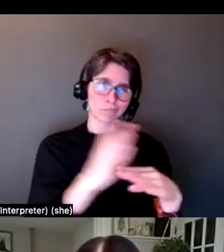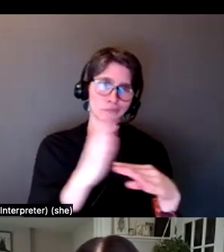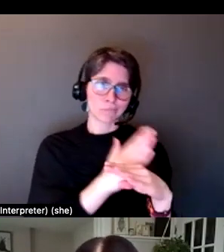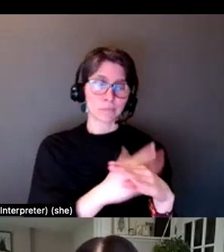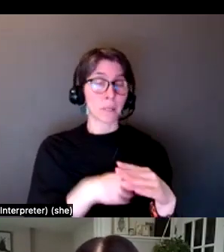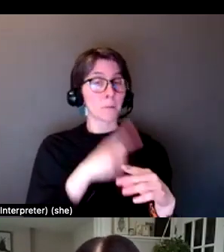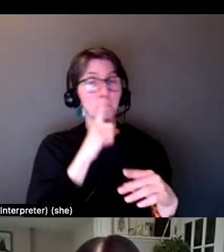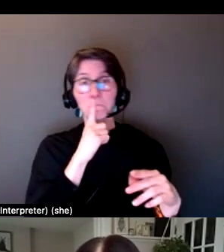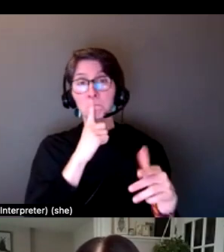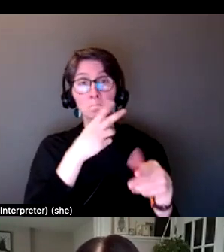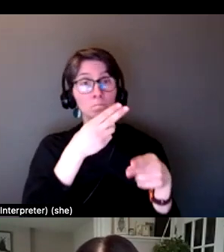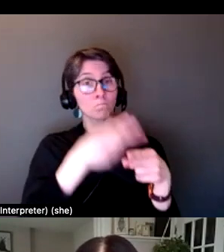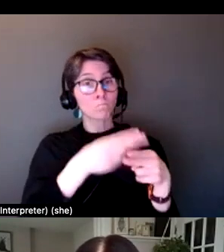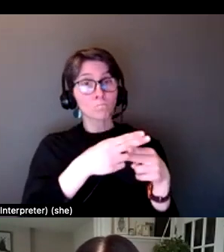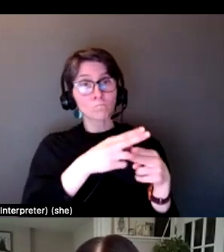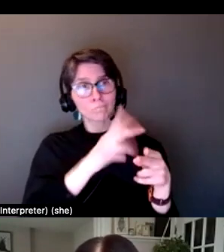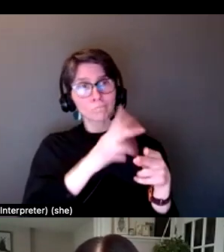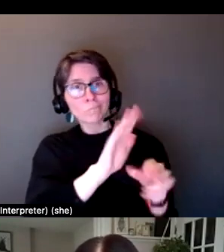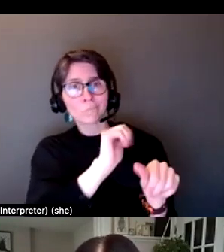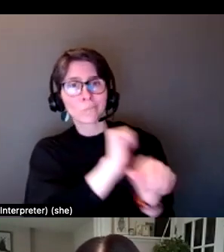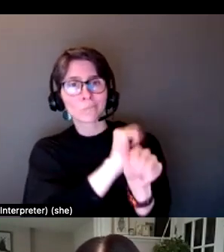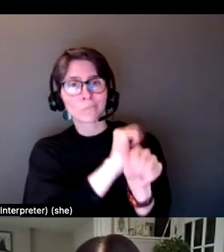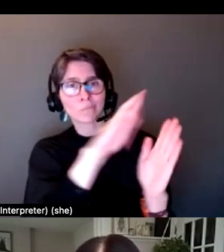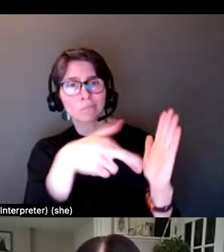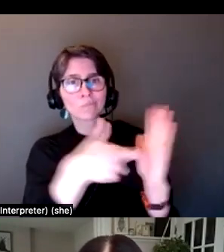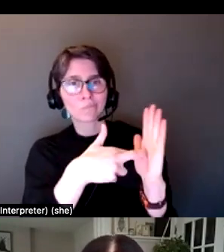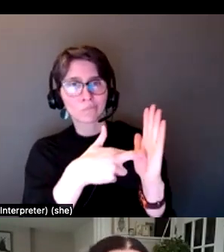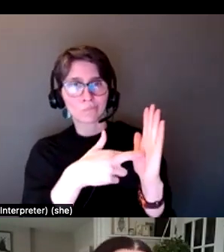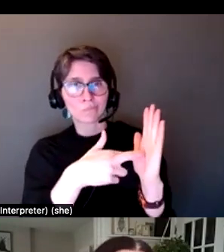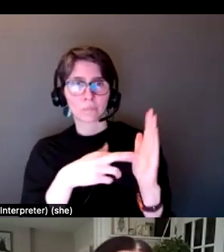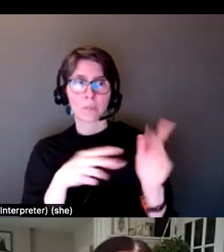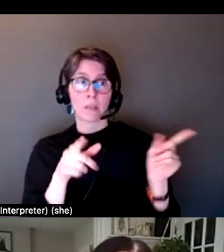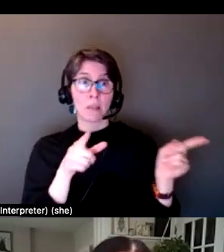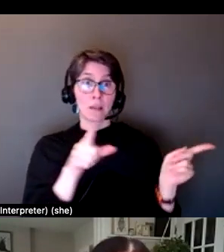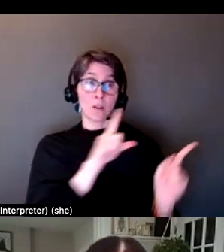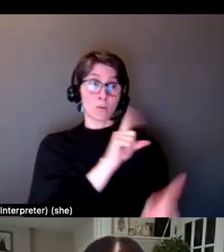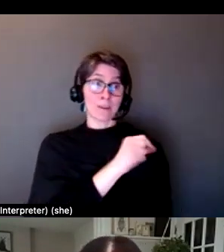so it's not as granular as either of the two salary surveys. So, the comparisons that we